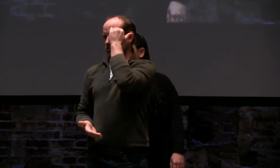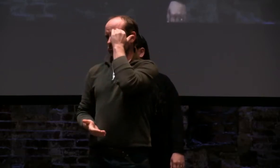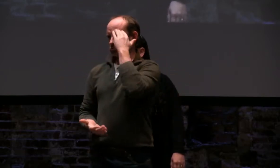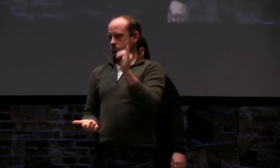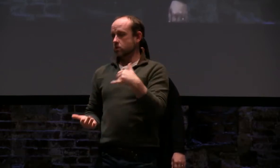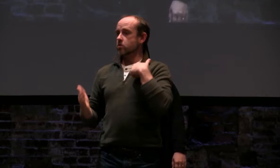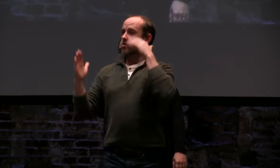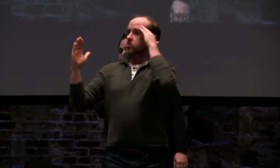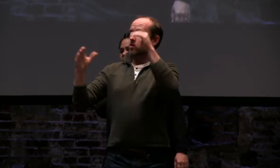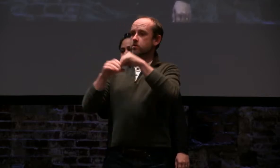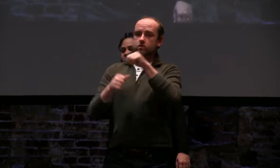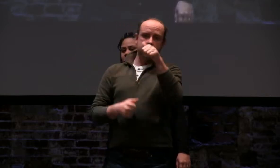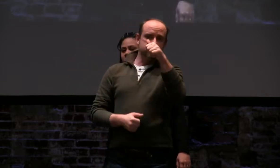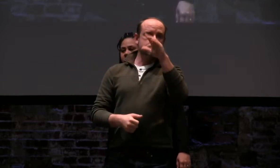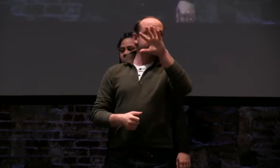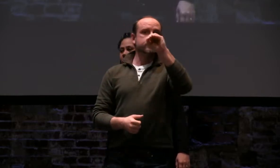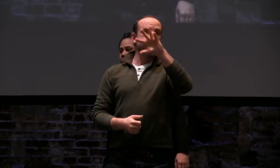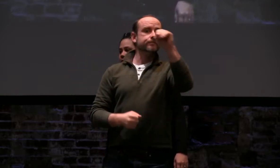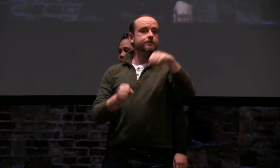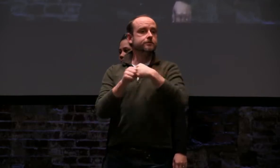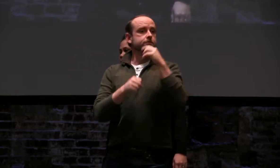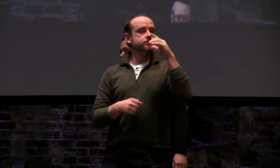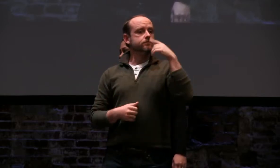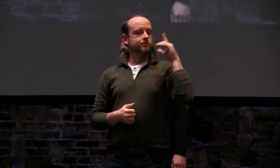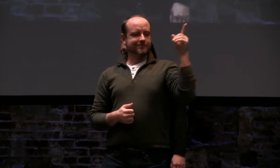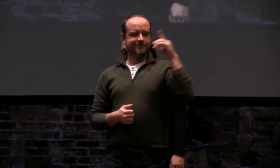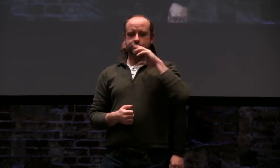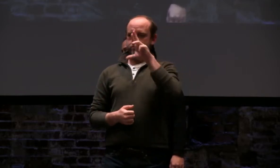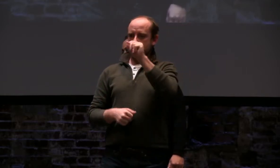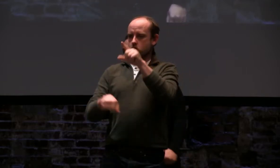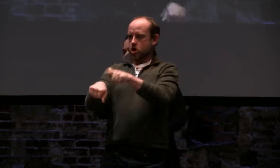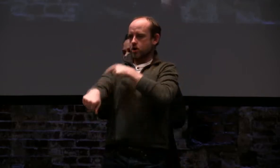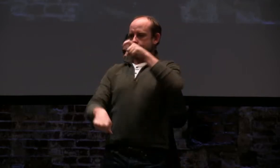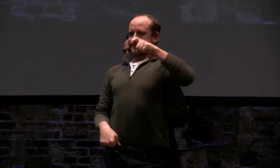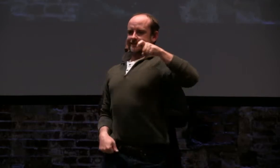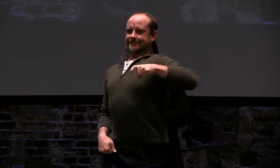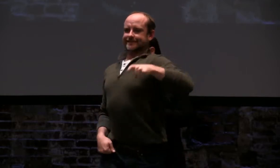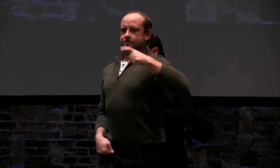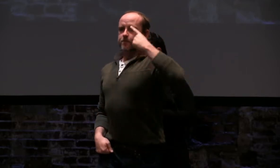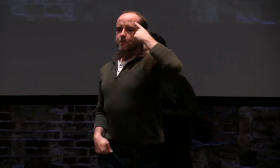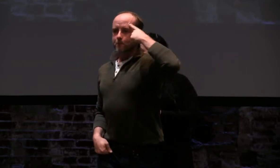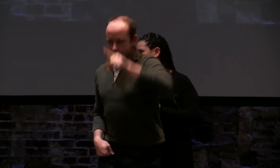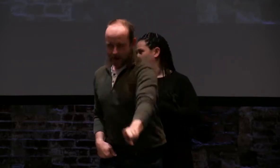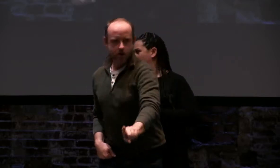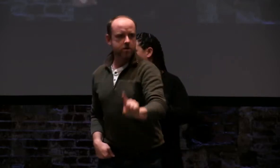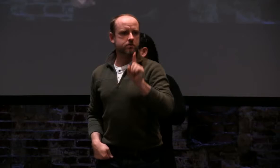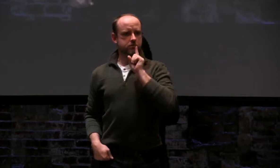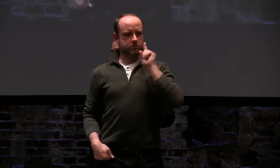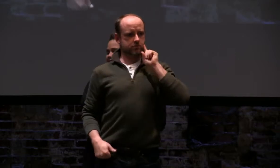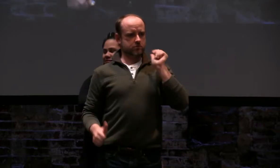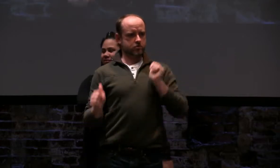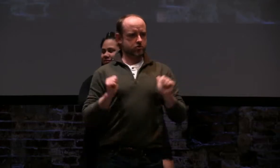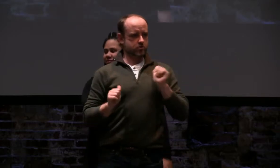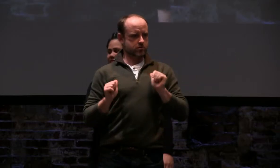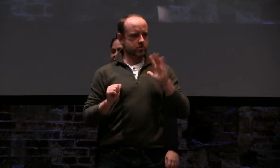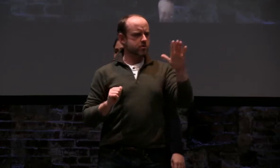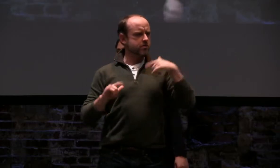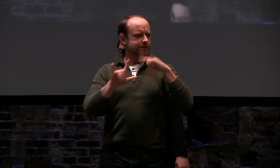We can either continue to be unrepresented or we can speak out and be represented.